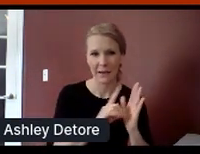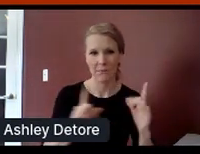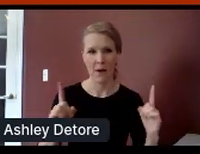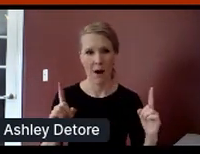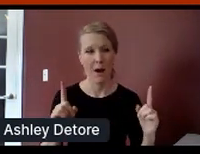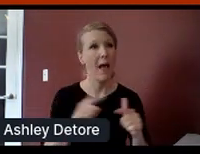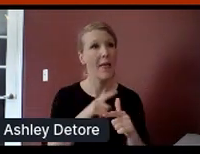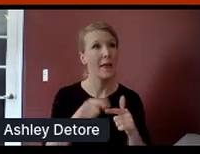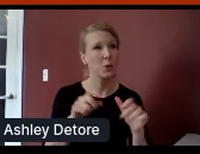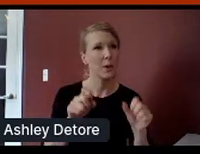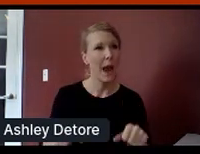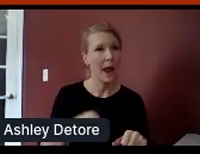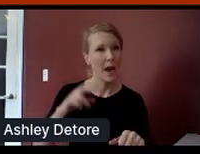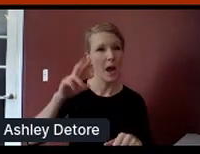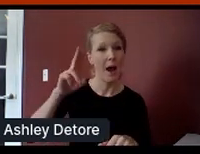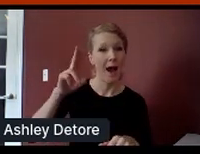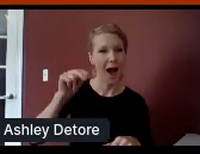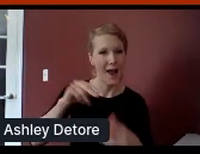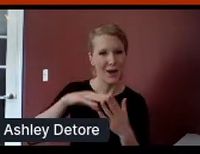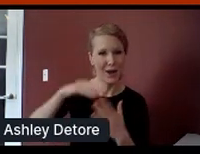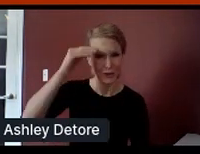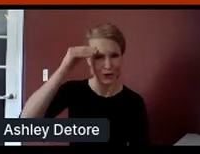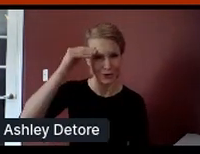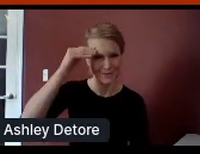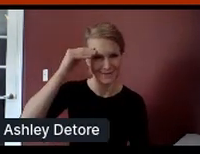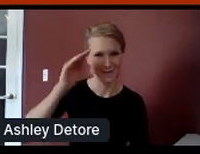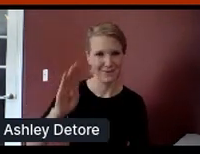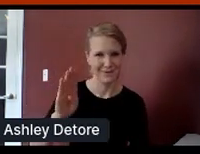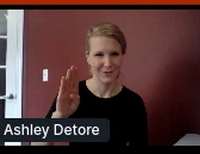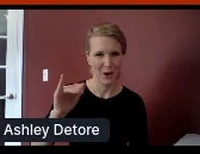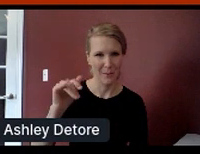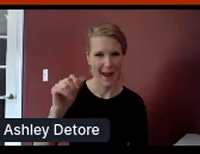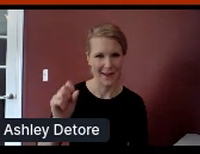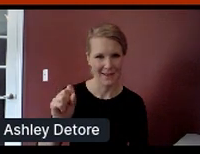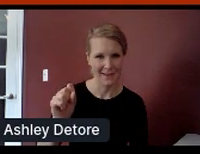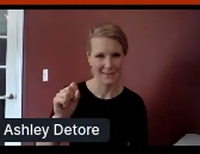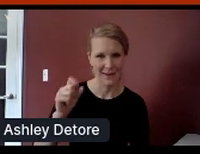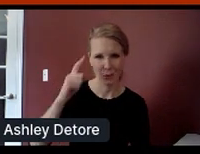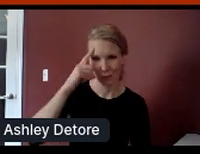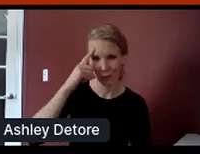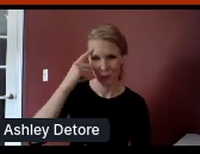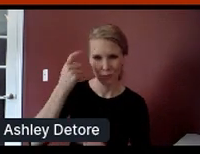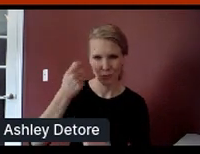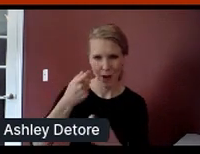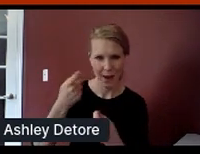that we have in our own heads or the things